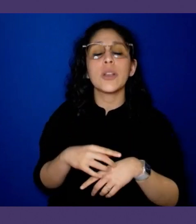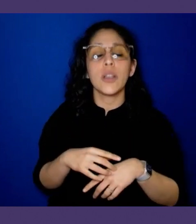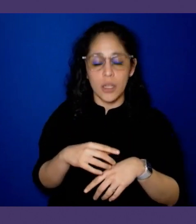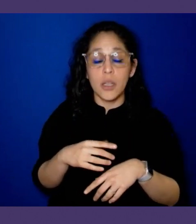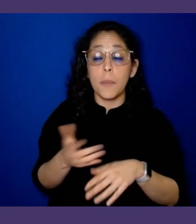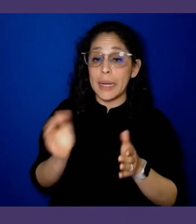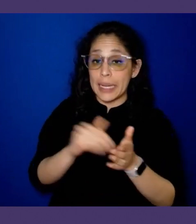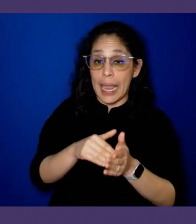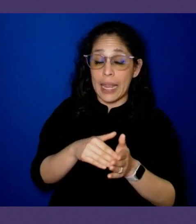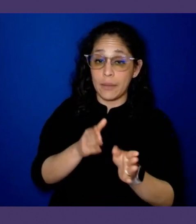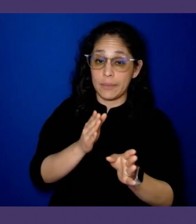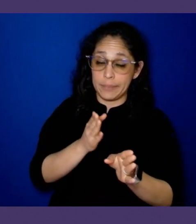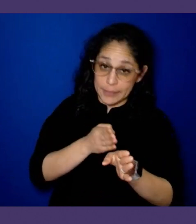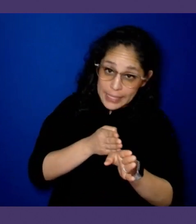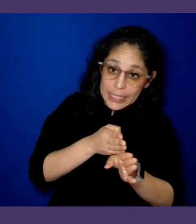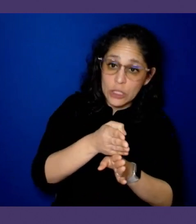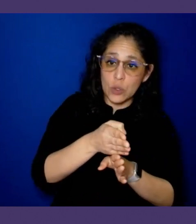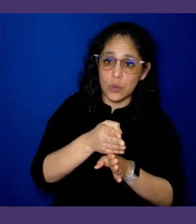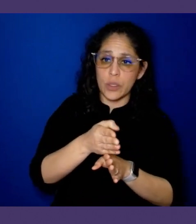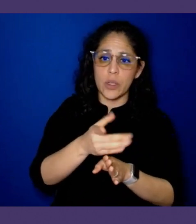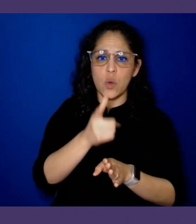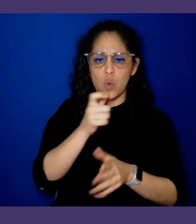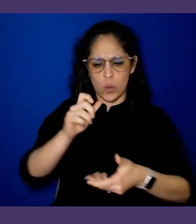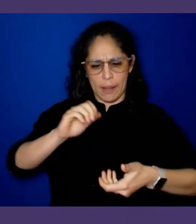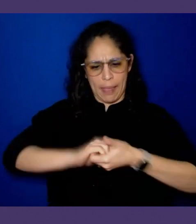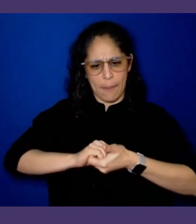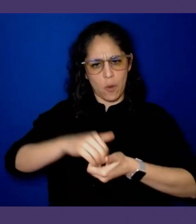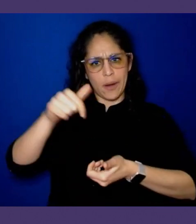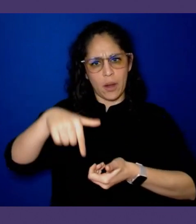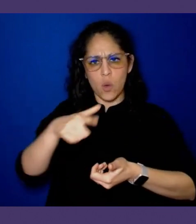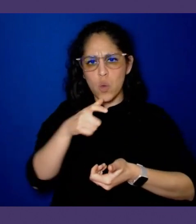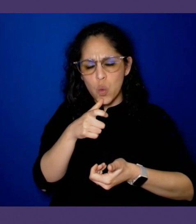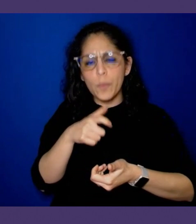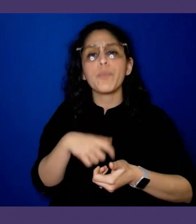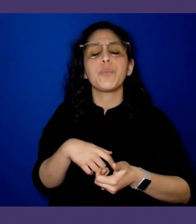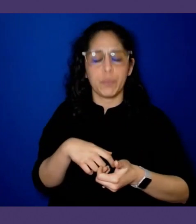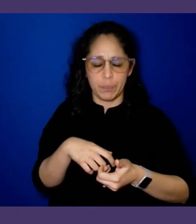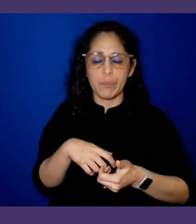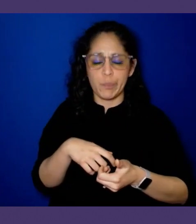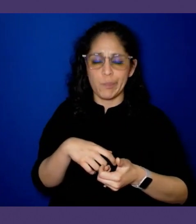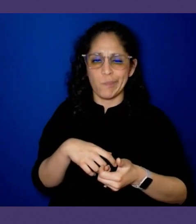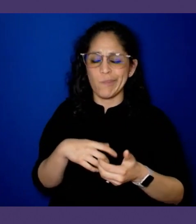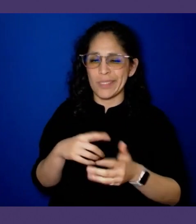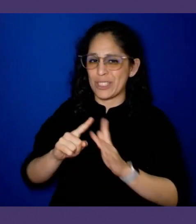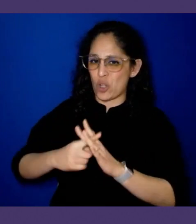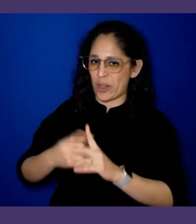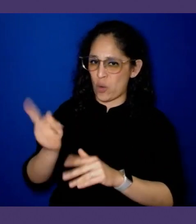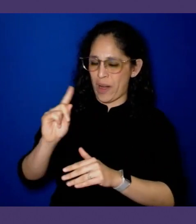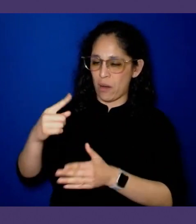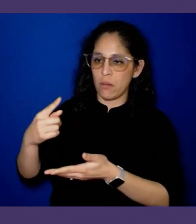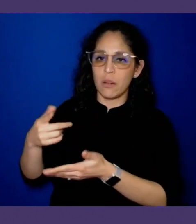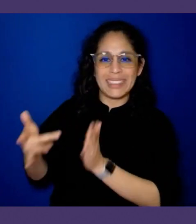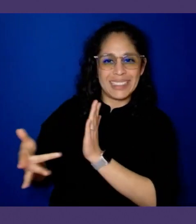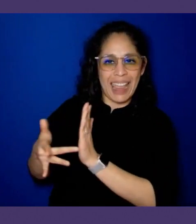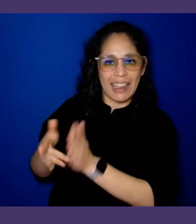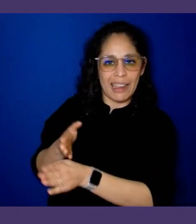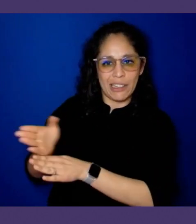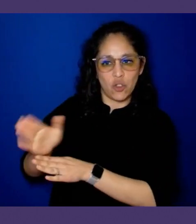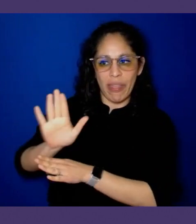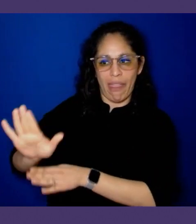when we're looking at who we're collaborating with, as I said, it really came out of conversations the tech industry was having.